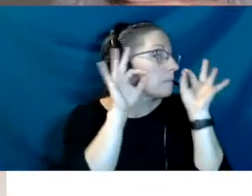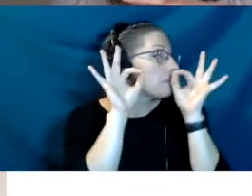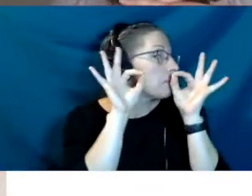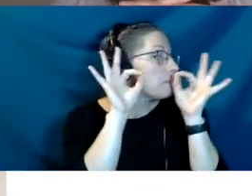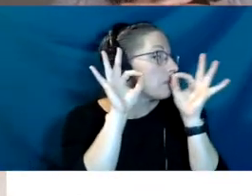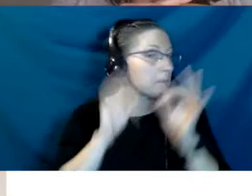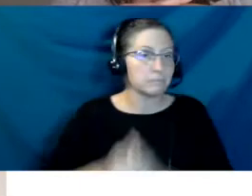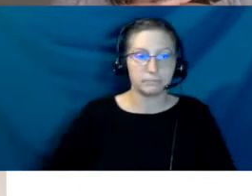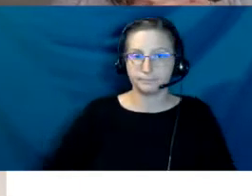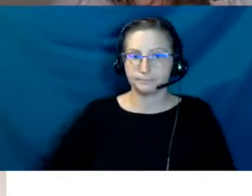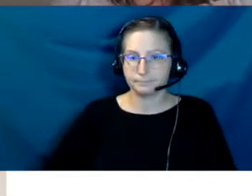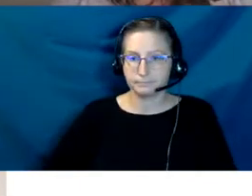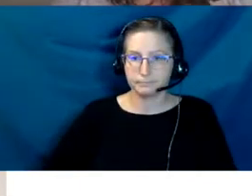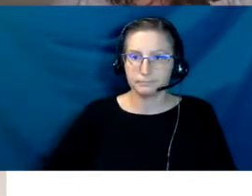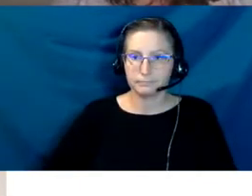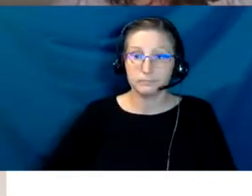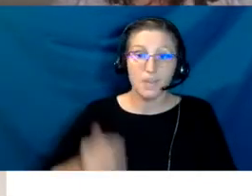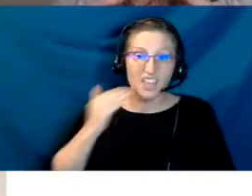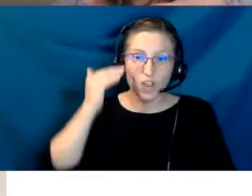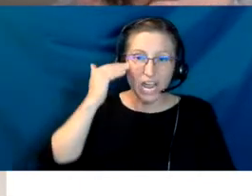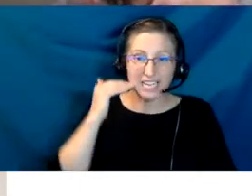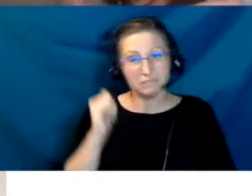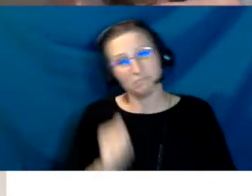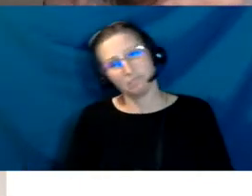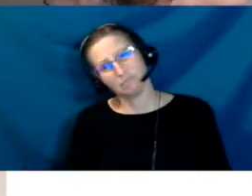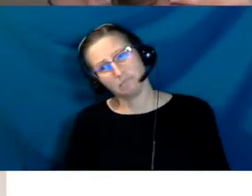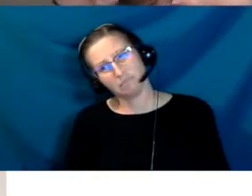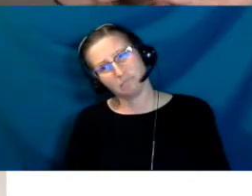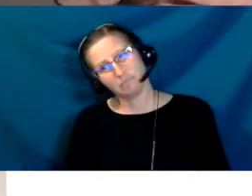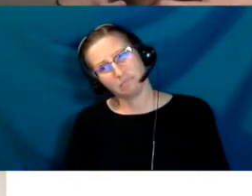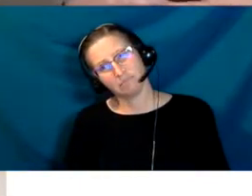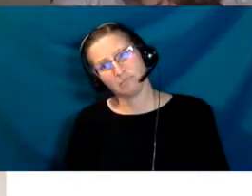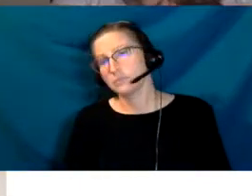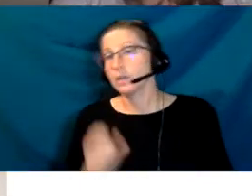might have an unusual head position so they might turn their head to see better. Another